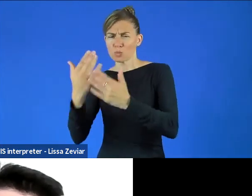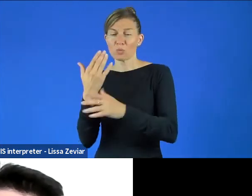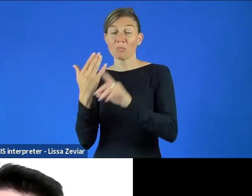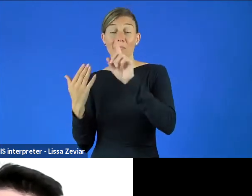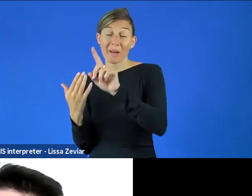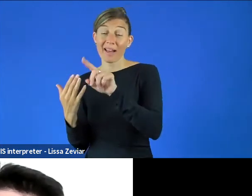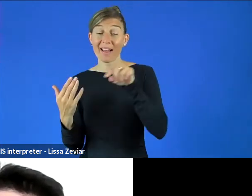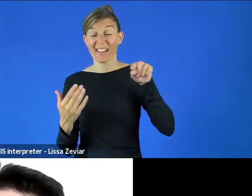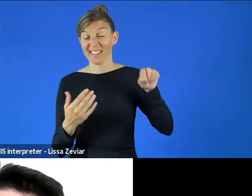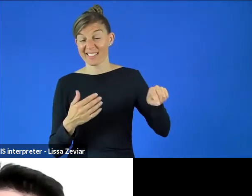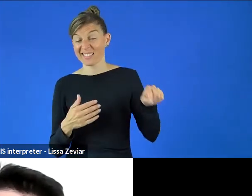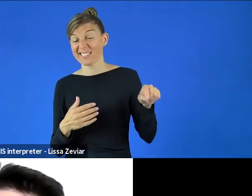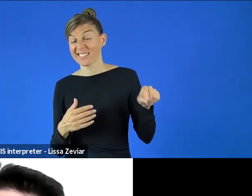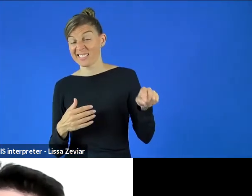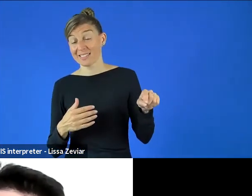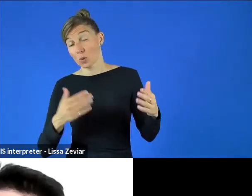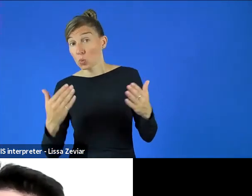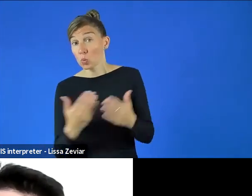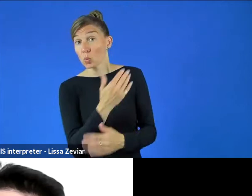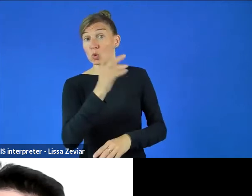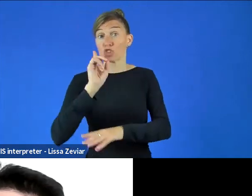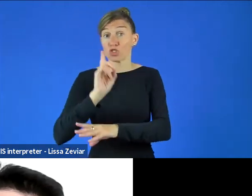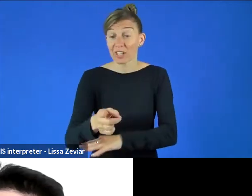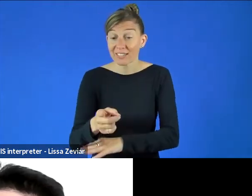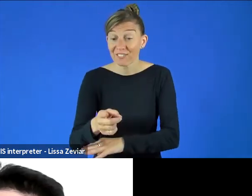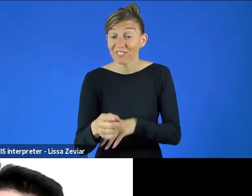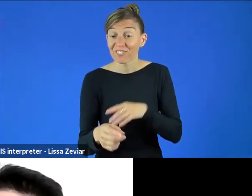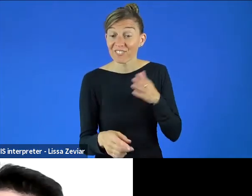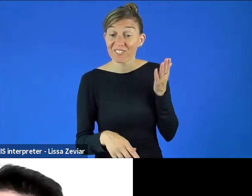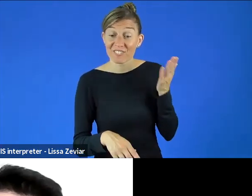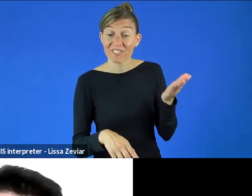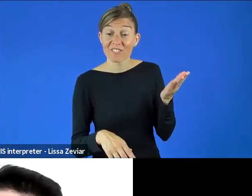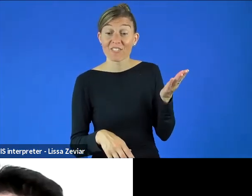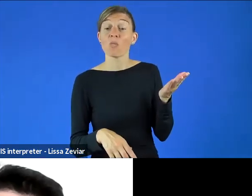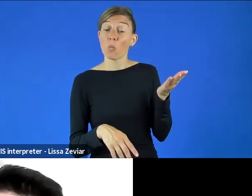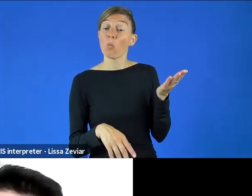I think the vendors have an important role also to play,